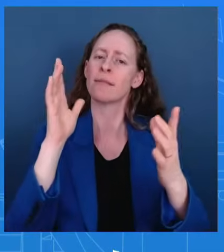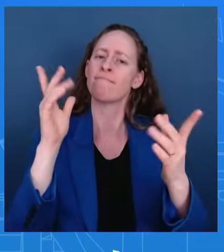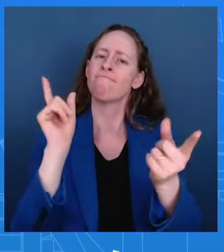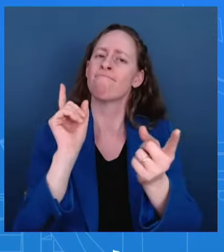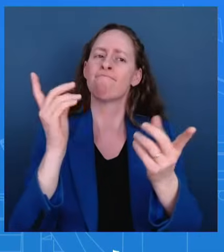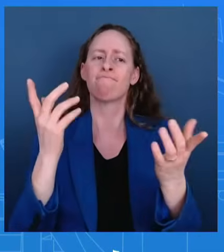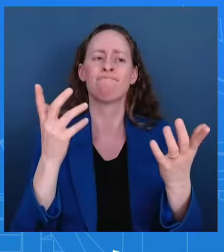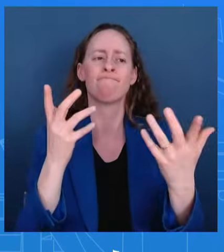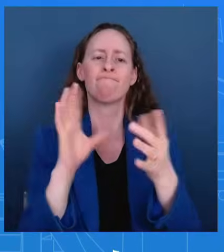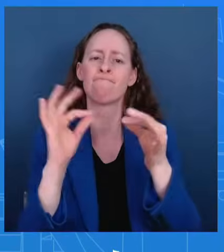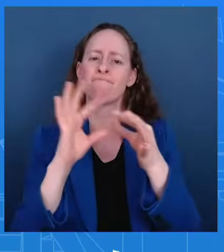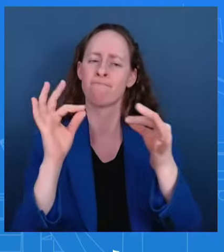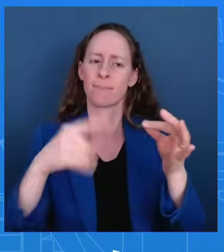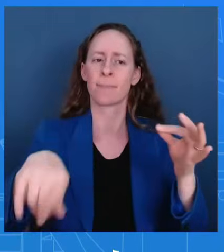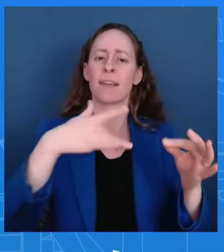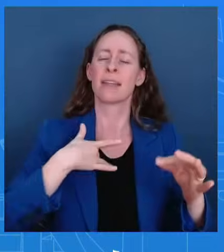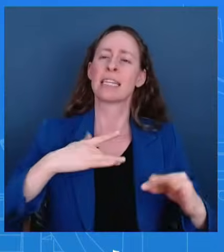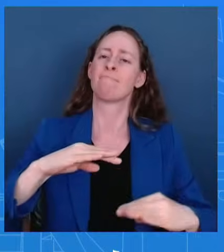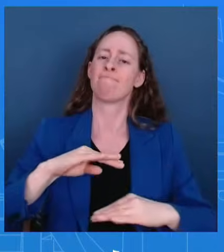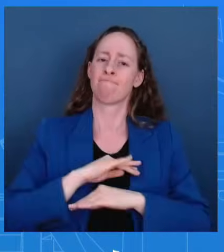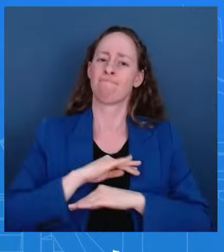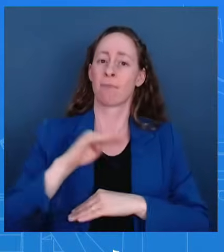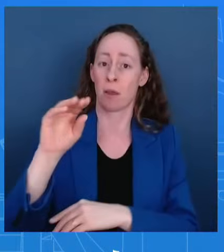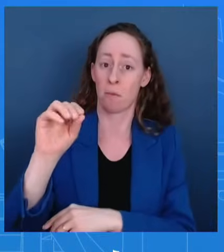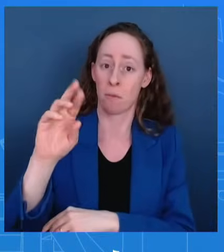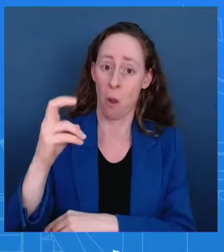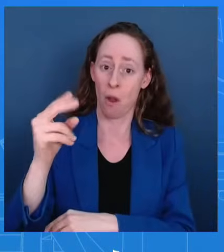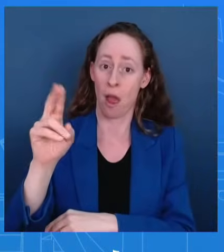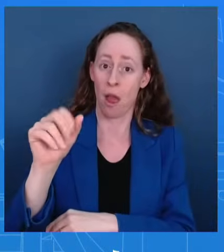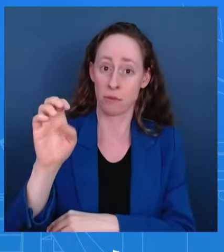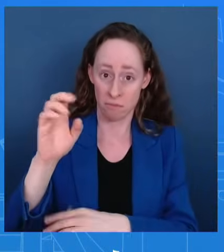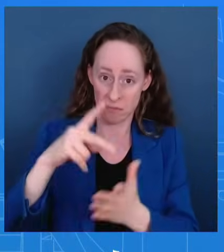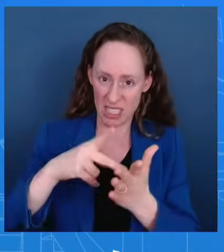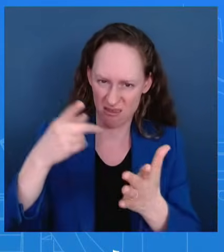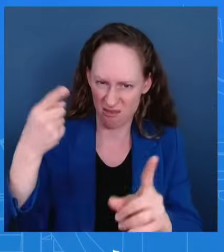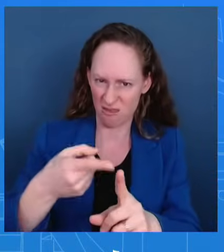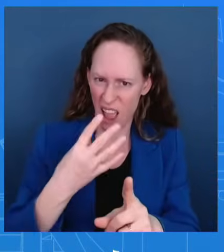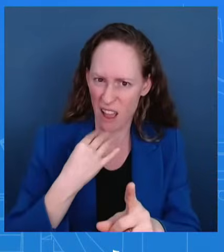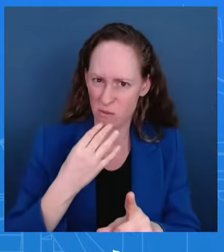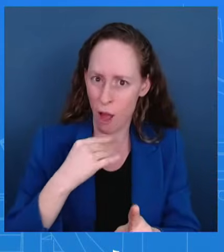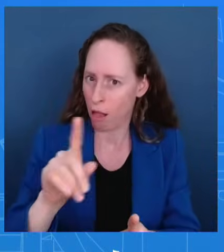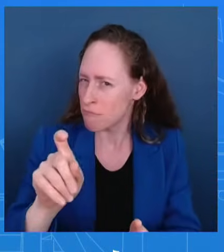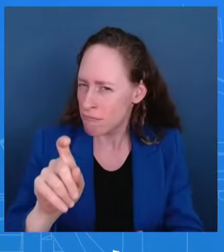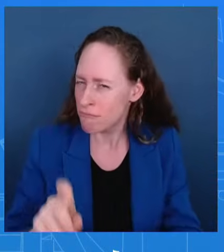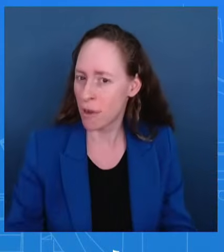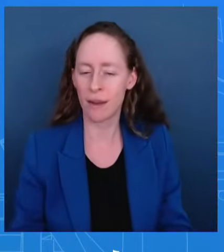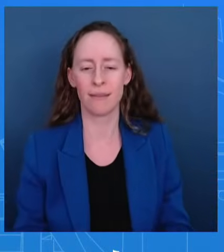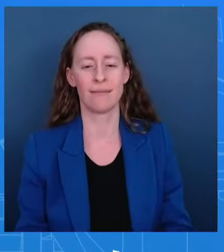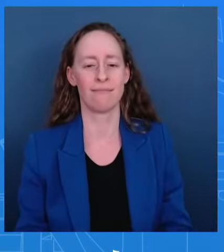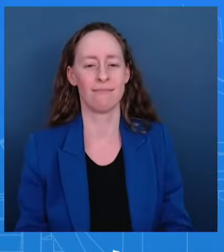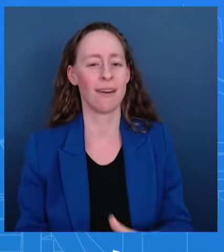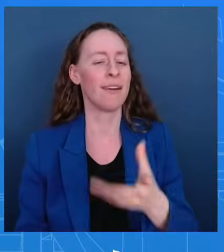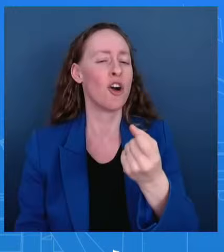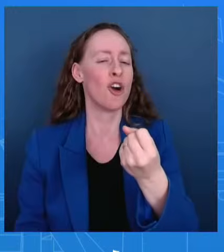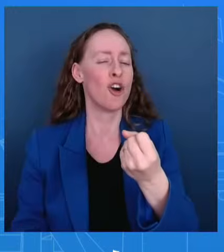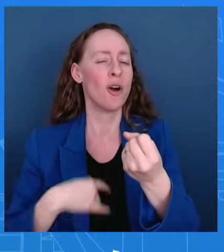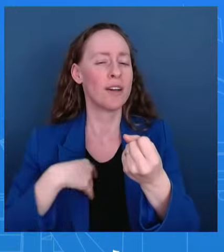The Press: Okay. And then what was the President's reaction to Senator Romney saying that the President should have pardoned Donald Trump